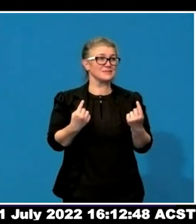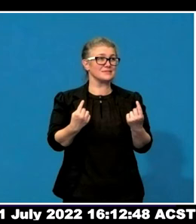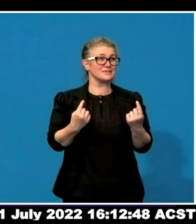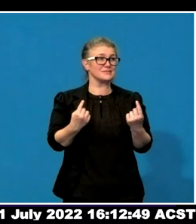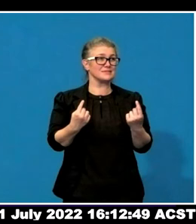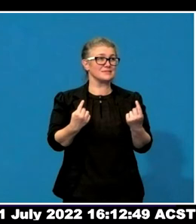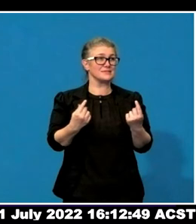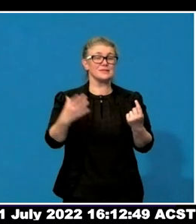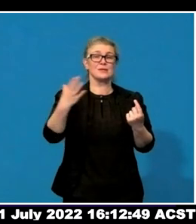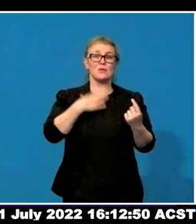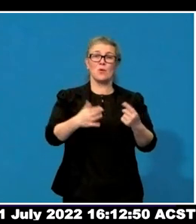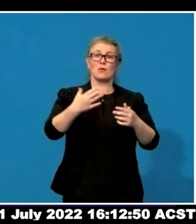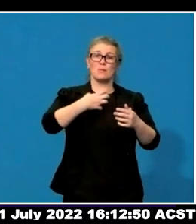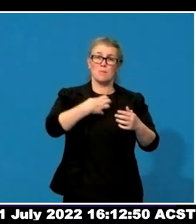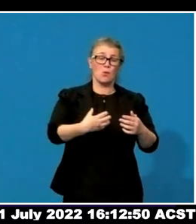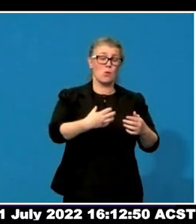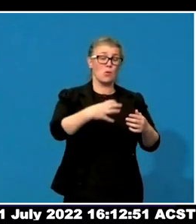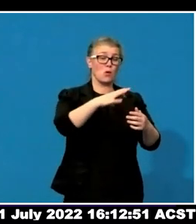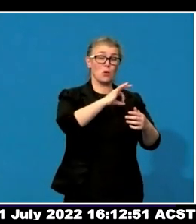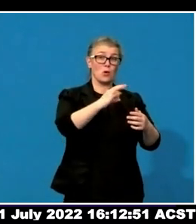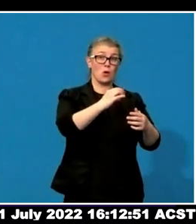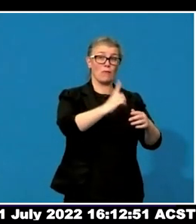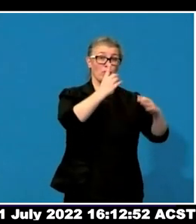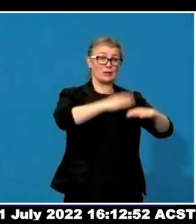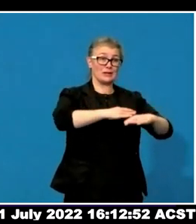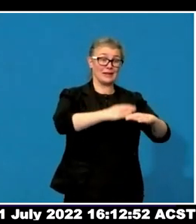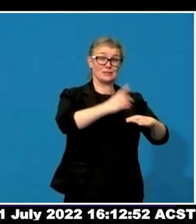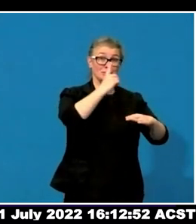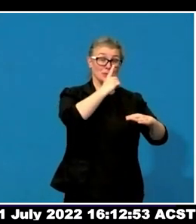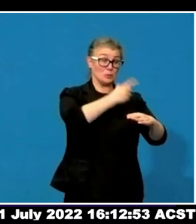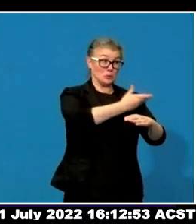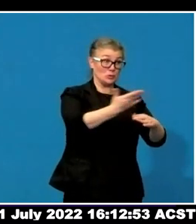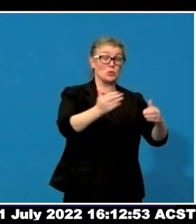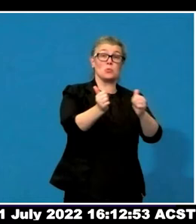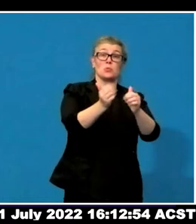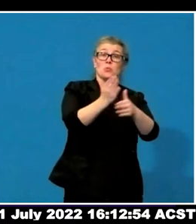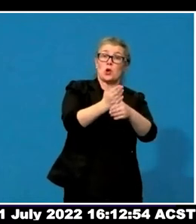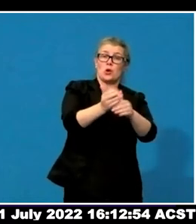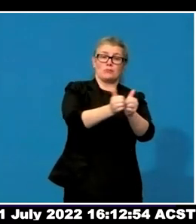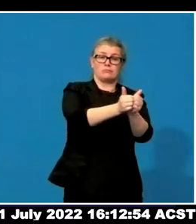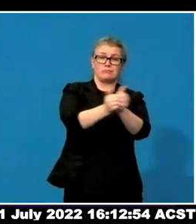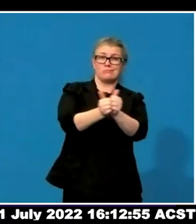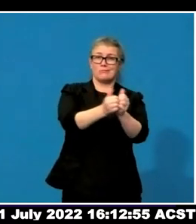side-by-side in our institutions, our First Nations organisations and institutions that